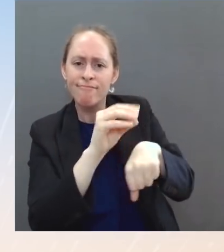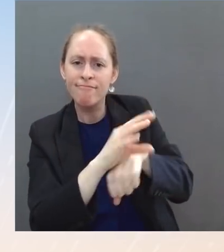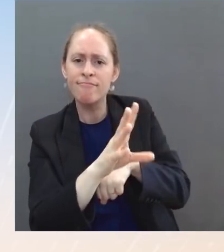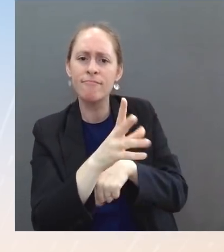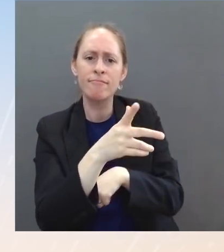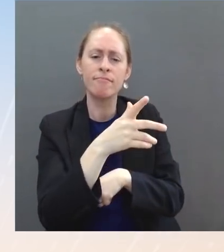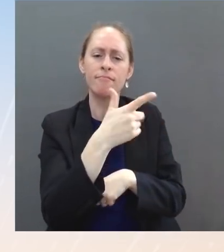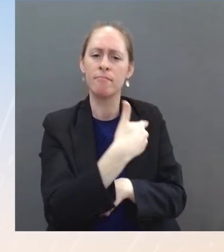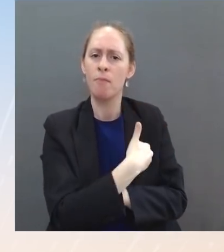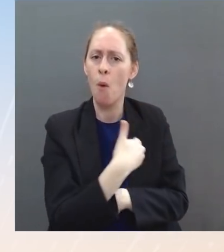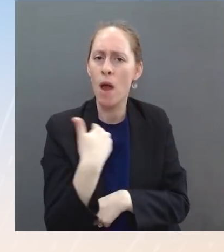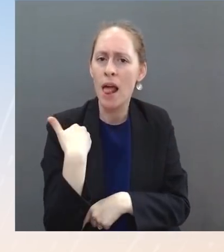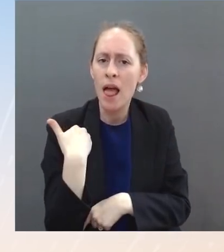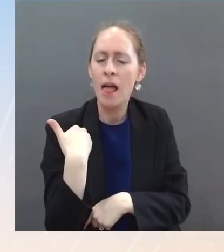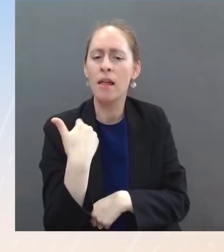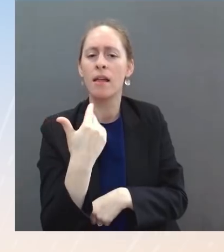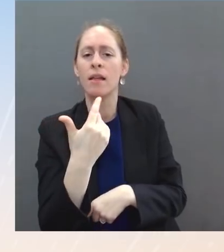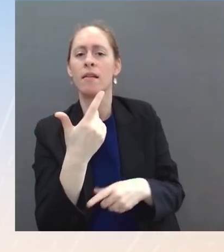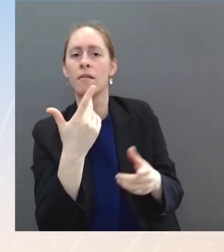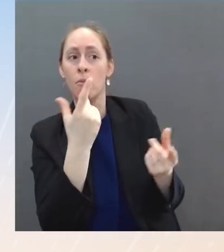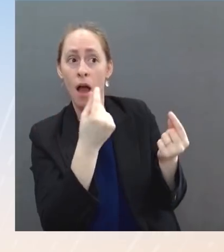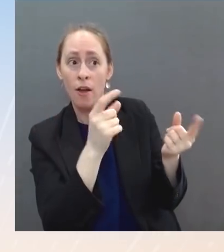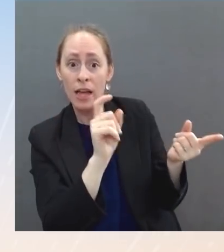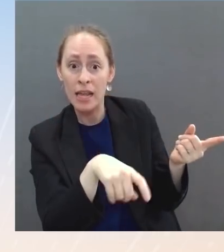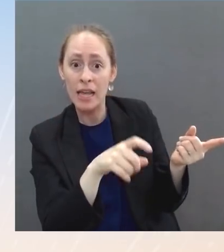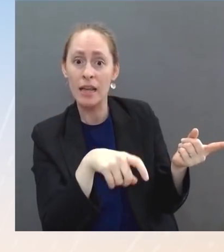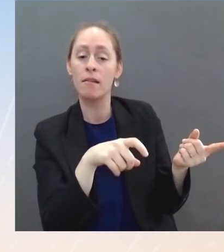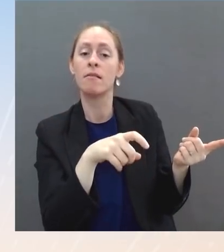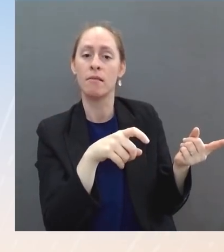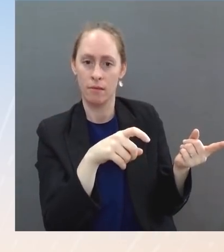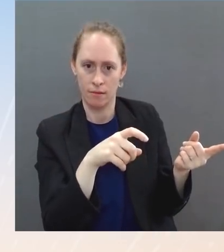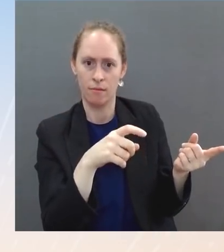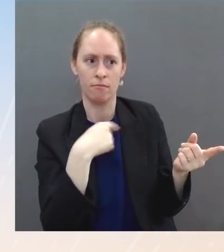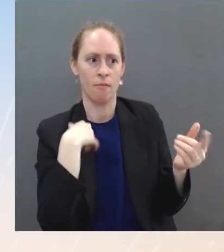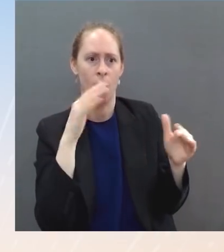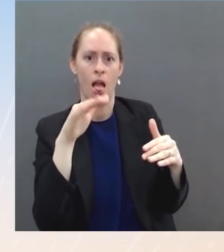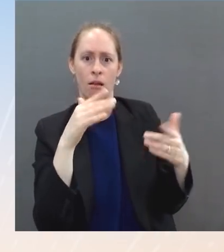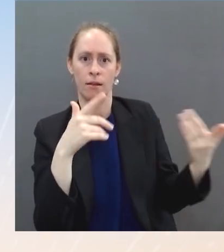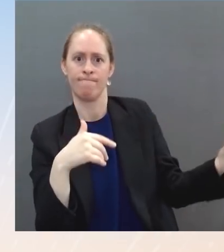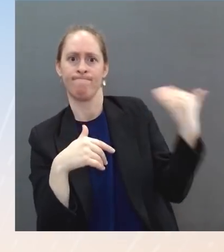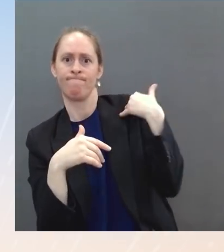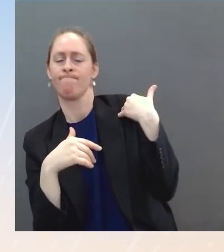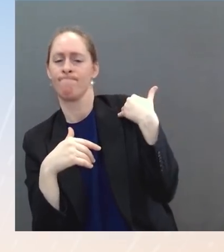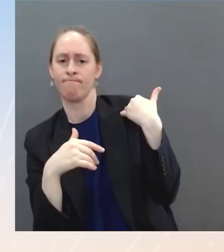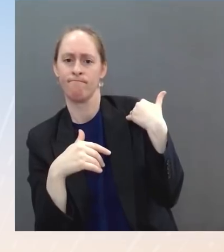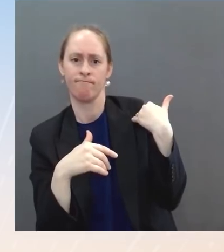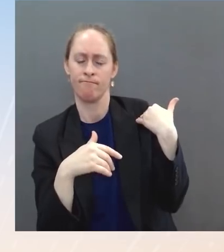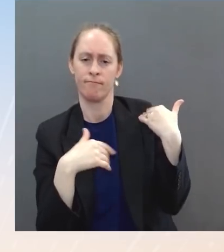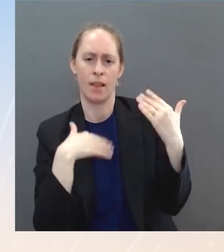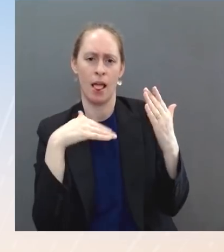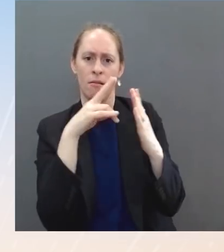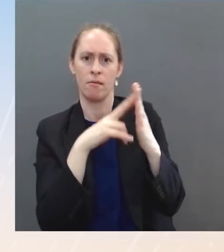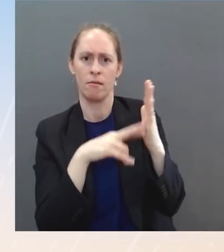We have not yet seen a proposal that actually has been fleshed out that could be operationalized. The one thing that the United States